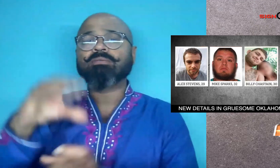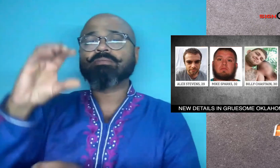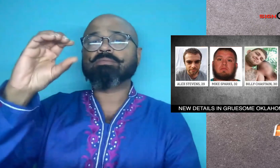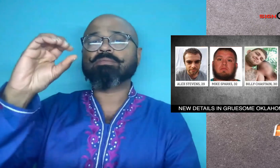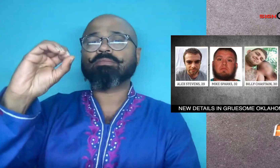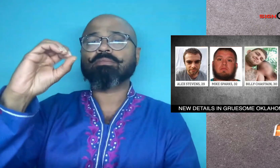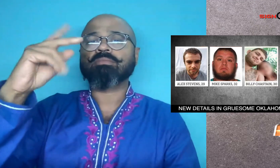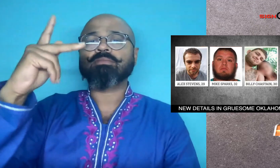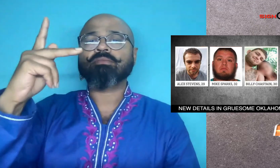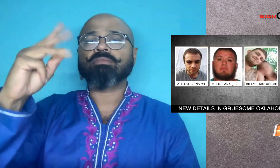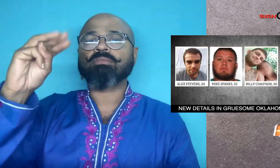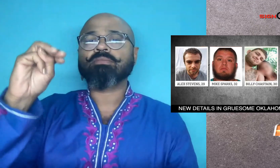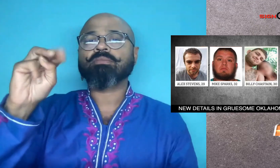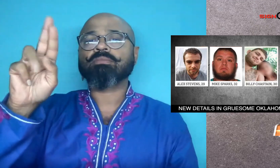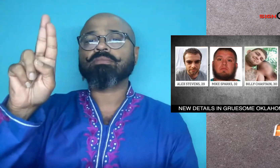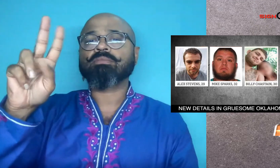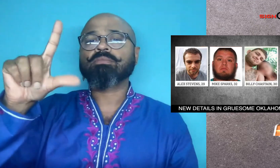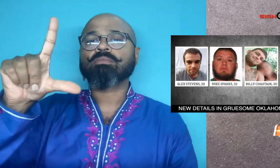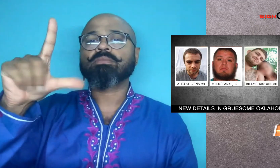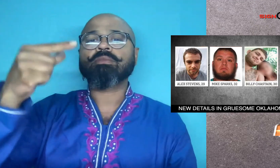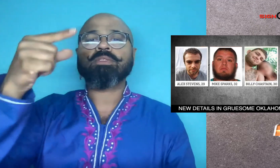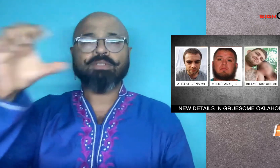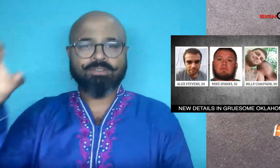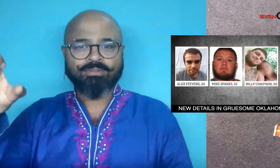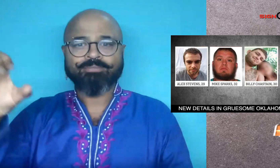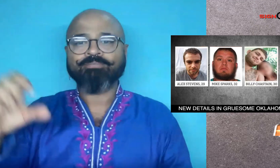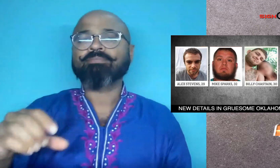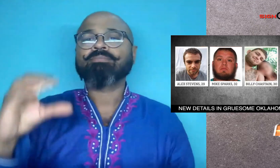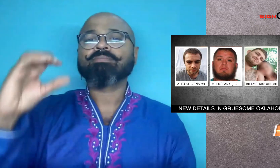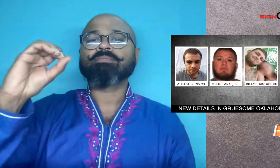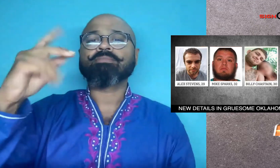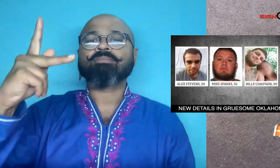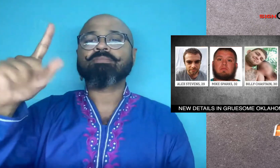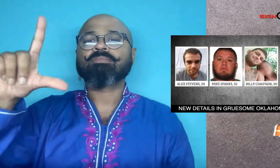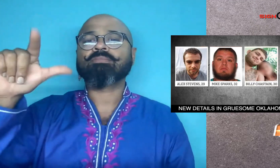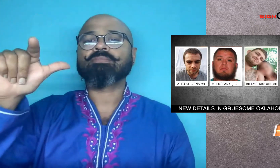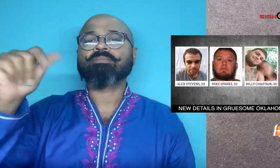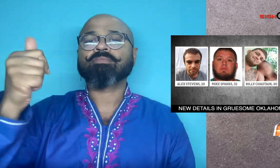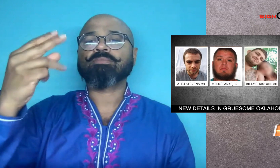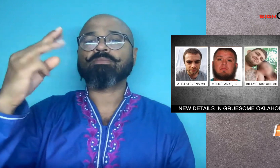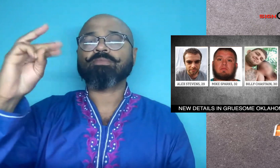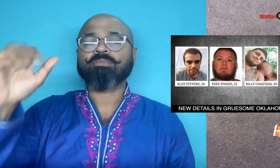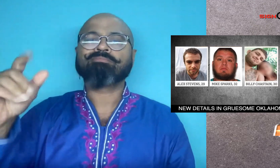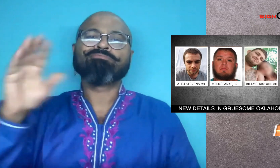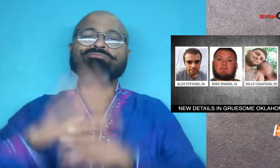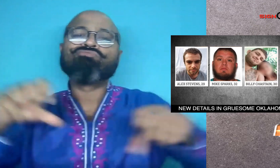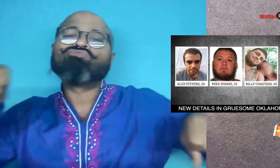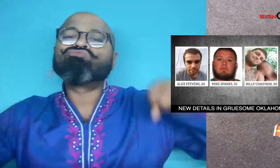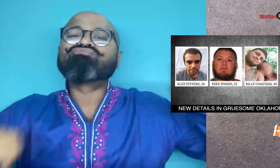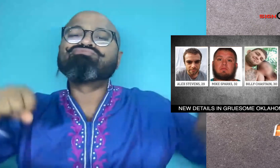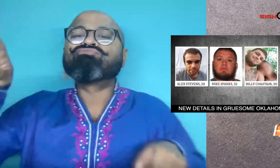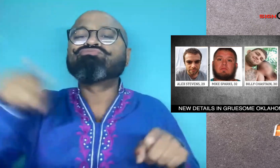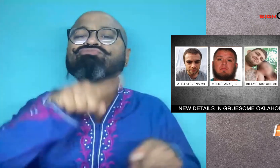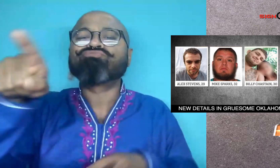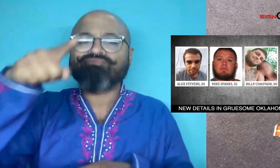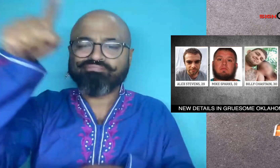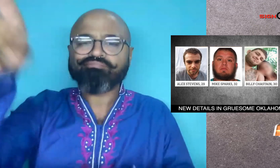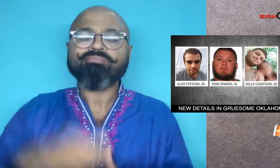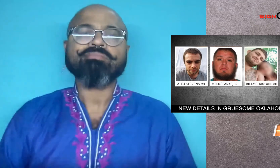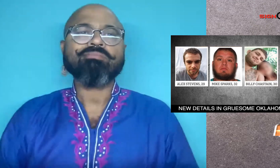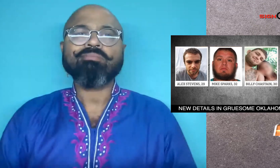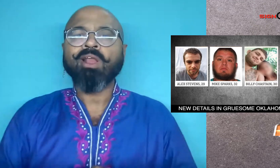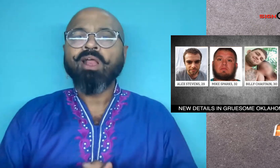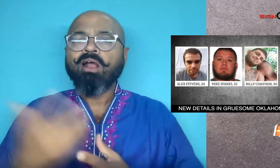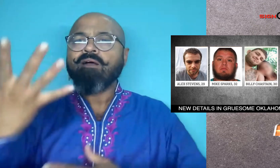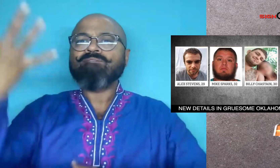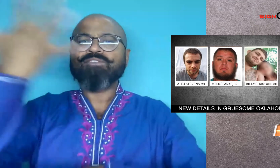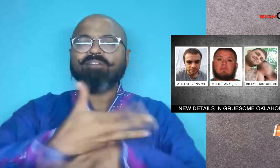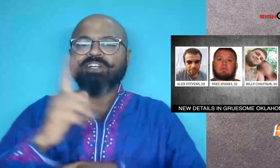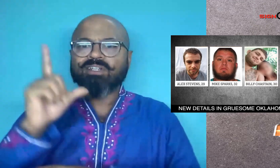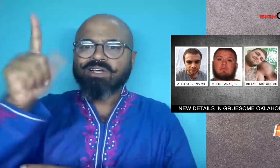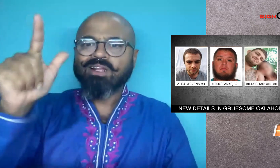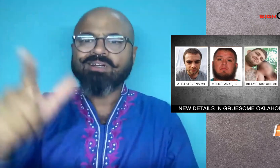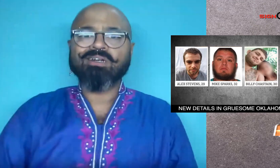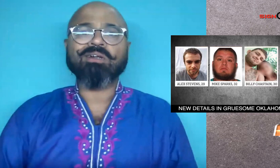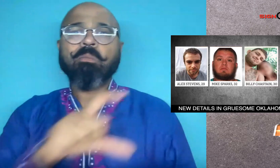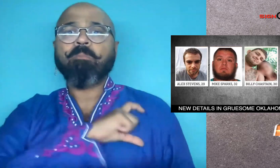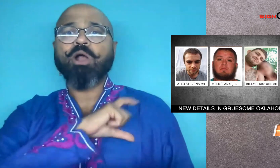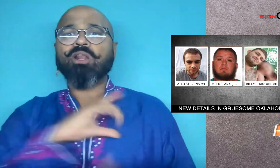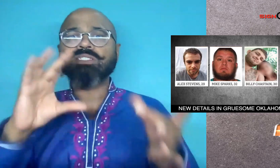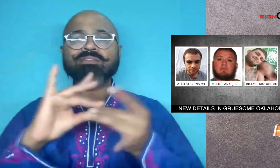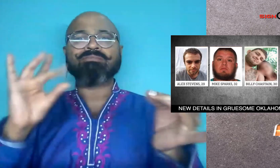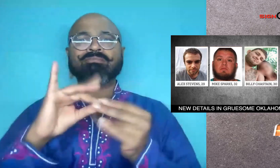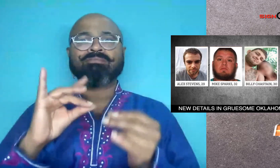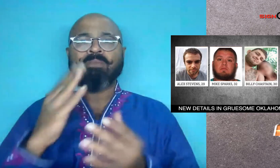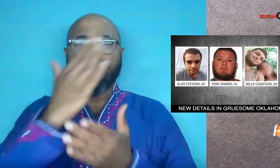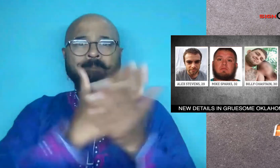four men headed out from a home in Okmulgee, Oklahoma on a bike ride Five days later, police